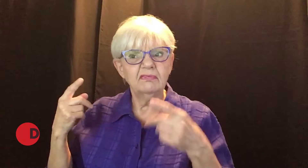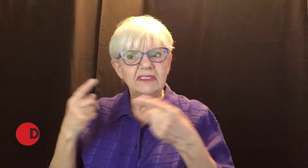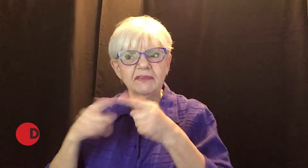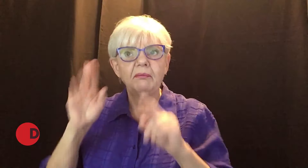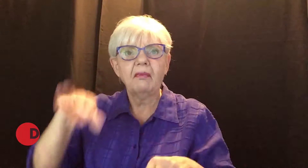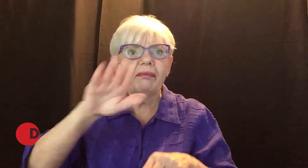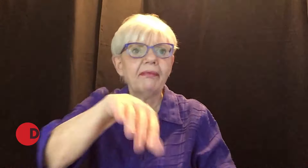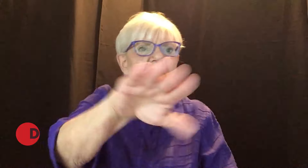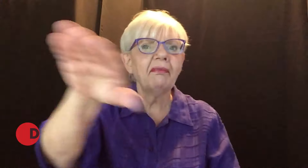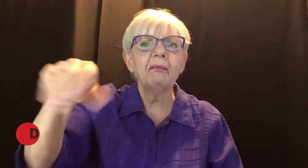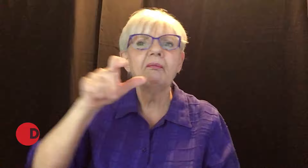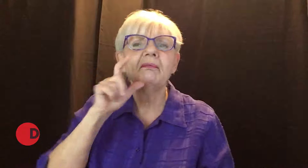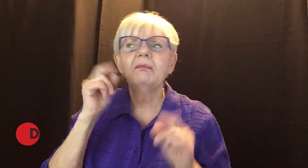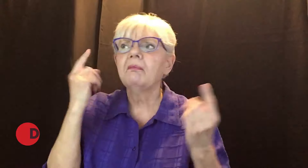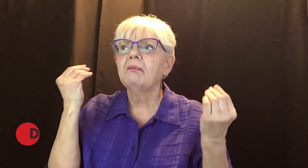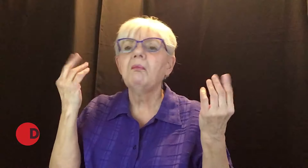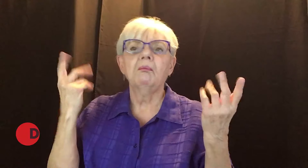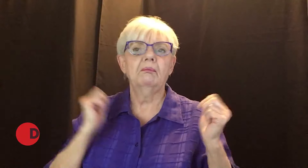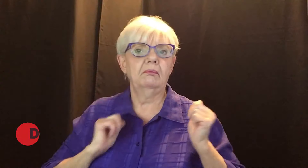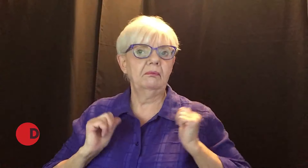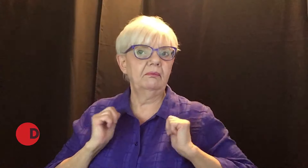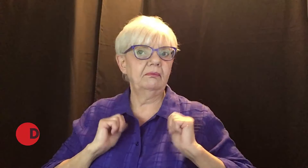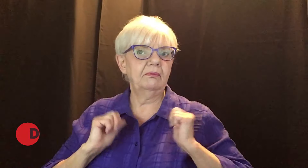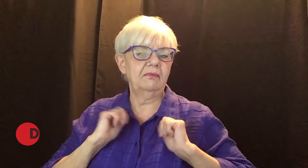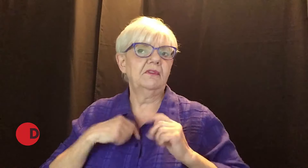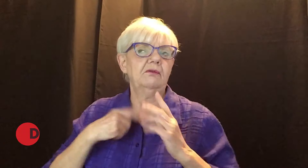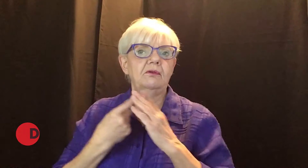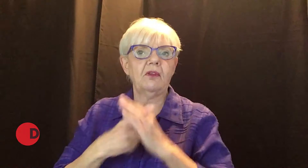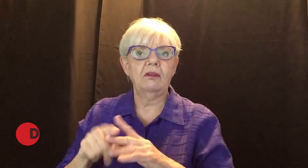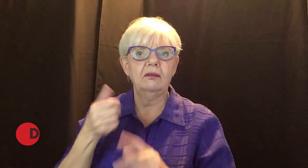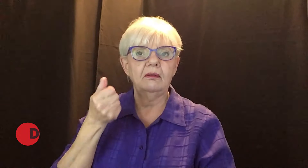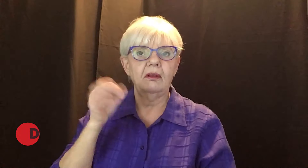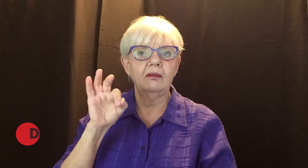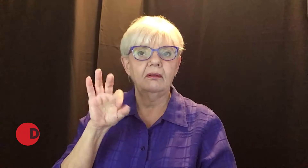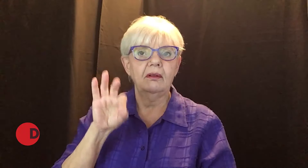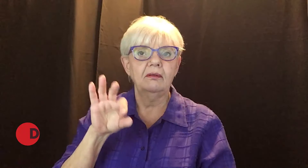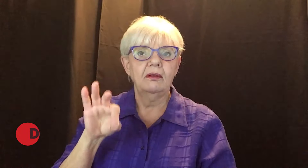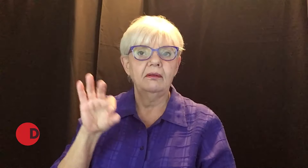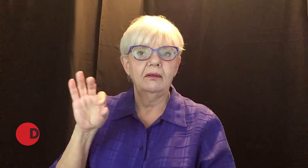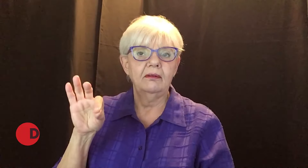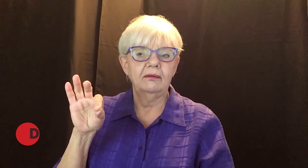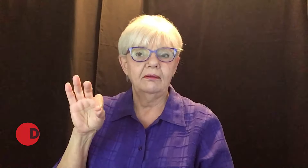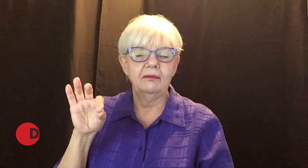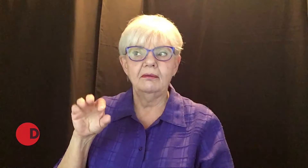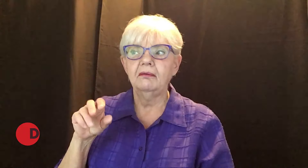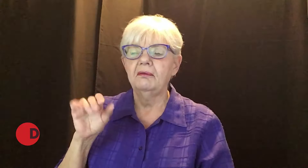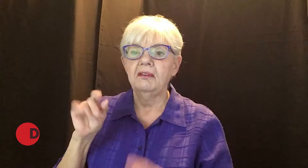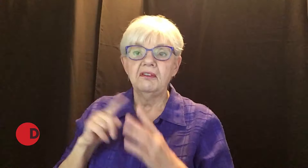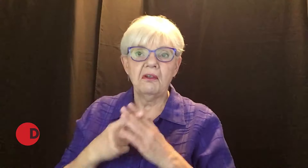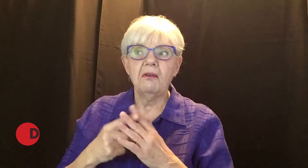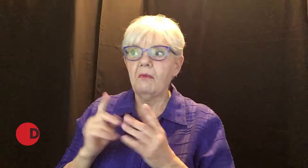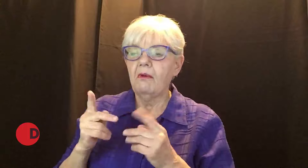Instead of going up to them individually, I decided to bring that experience to my performance. I started performing in 1999